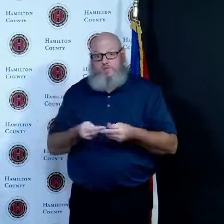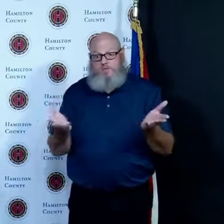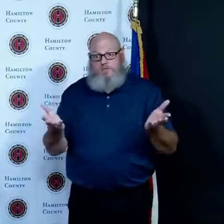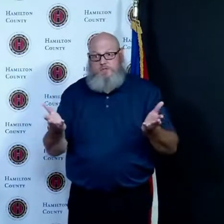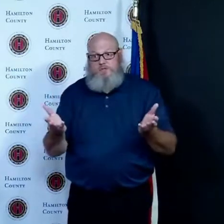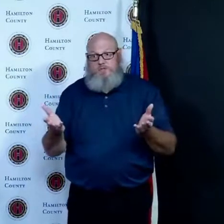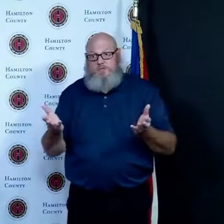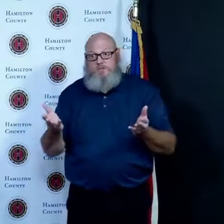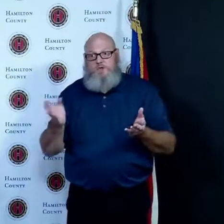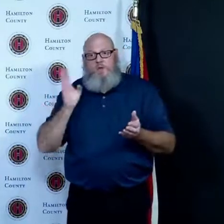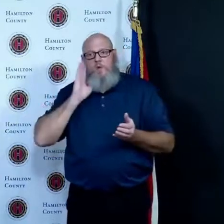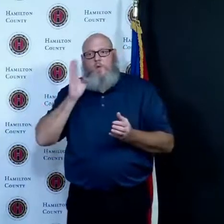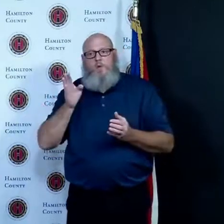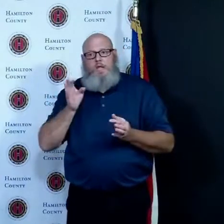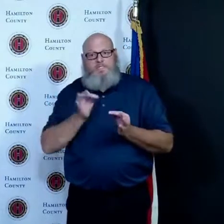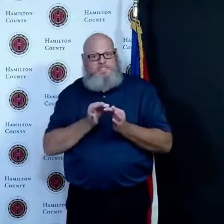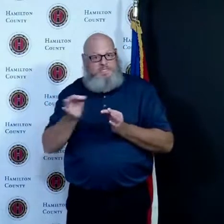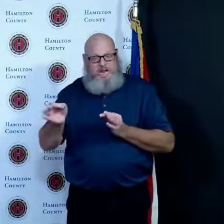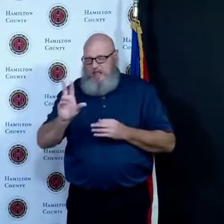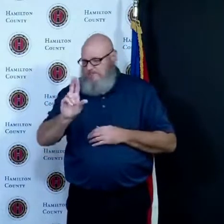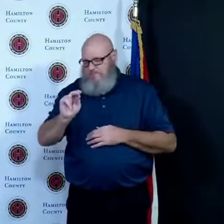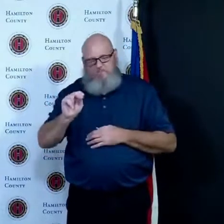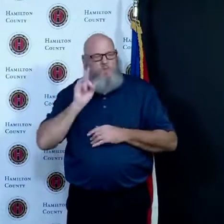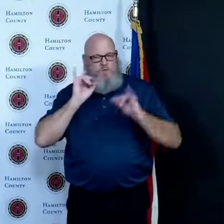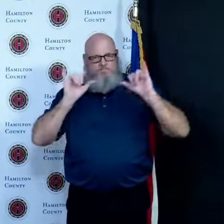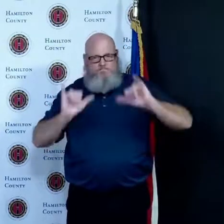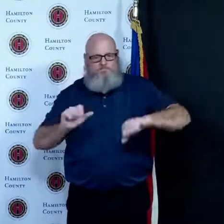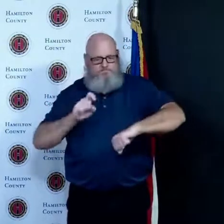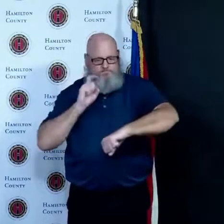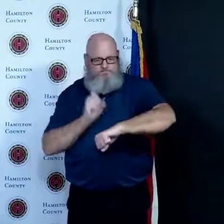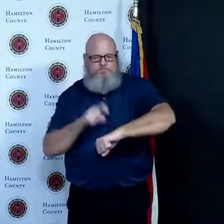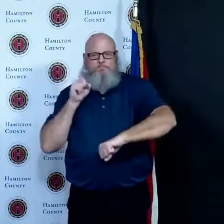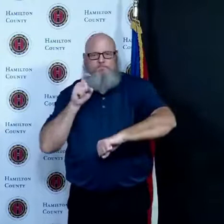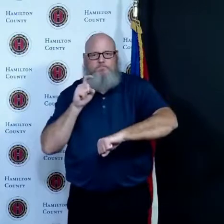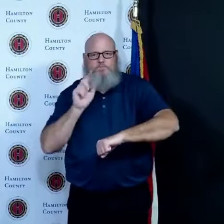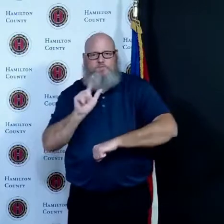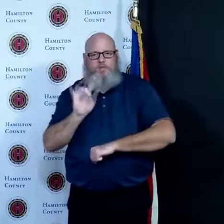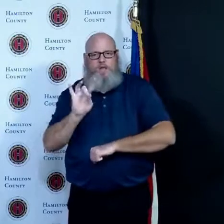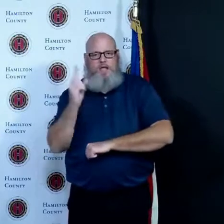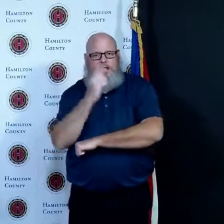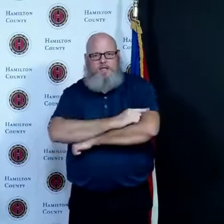first responders or anyone at this point anyone who got vaccinated one time will have an equal